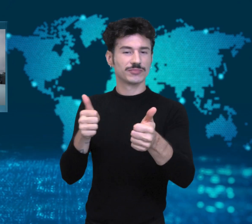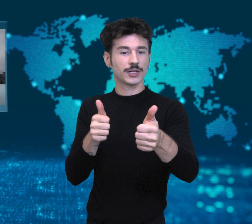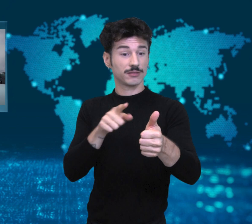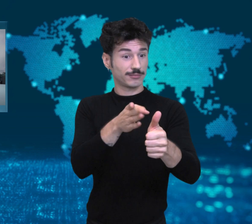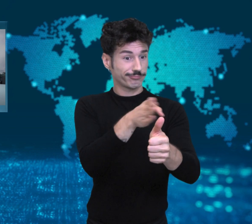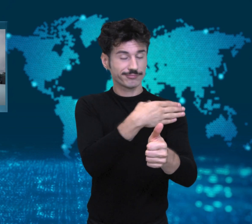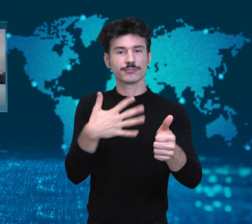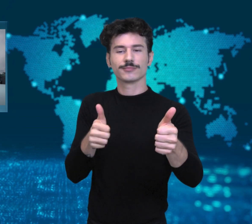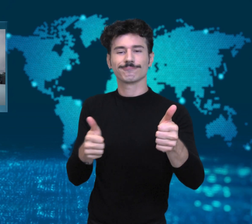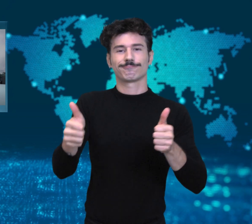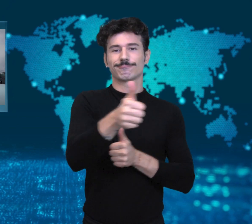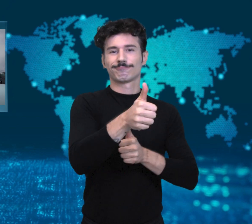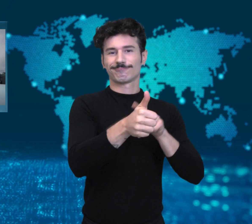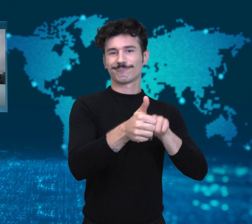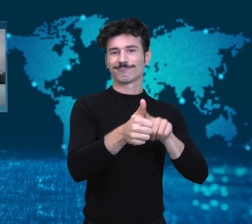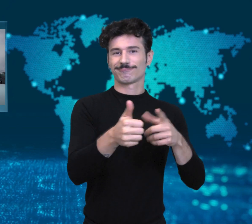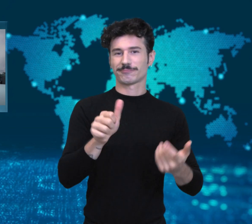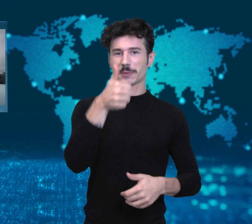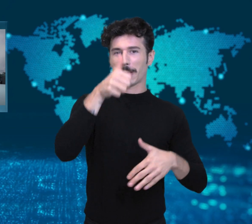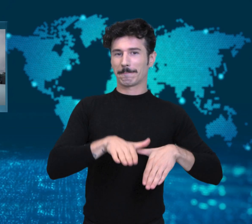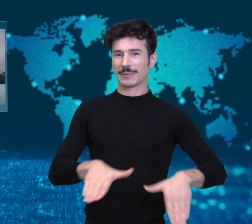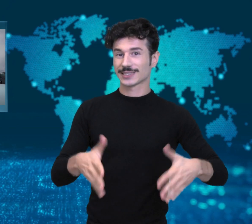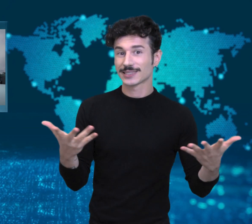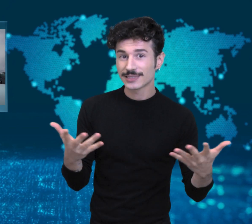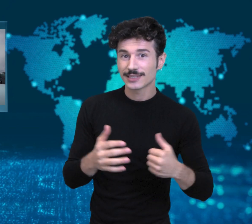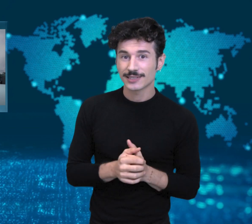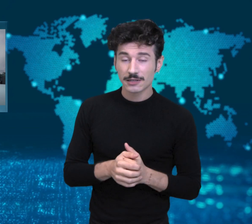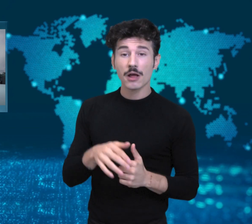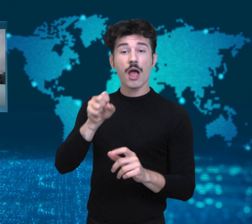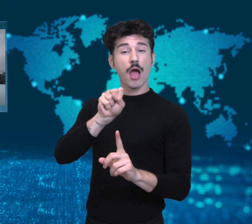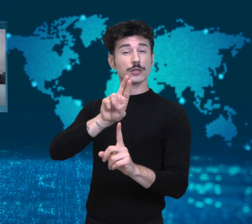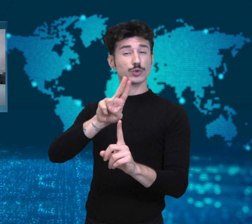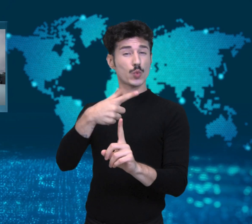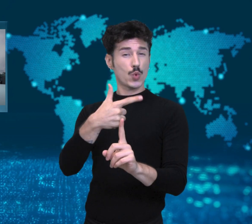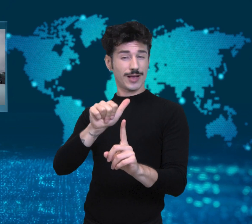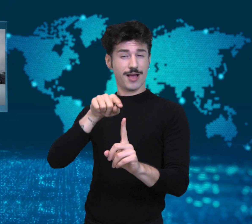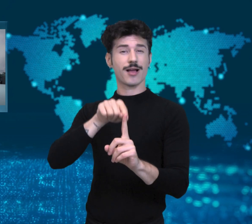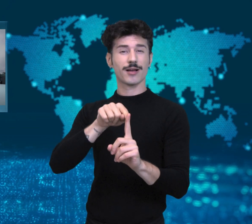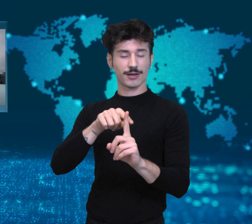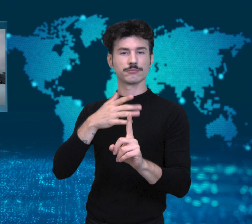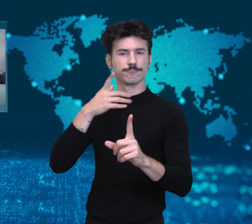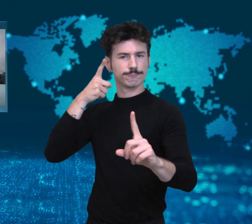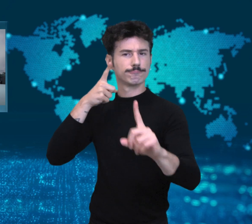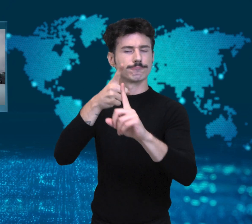Suga says he intends to support Abe’s policies